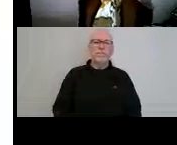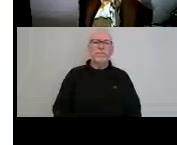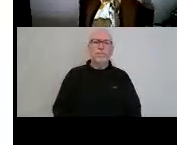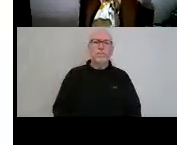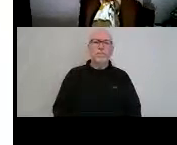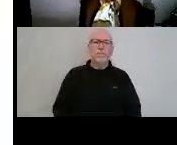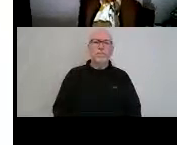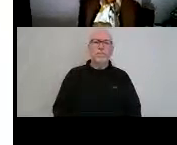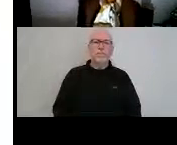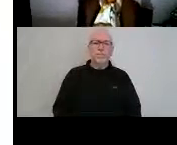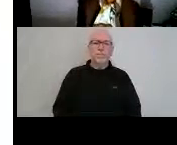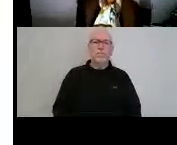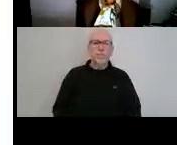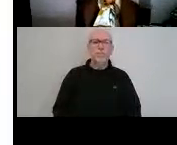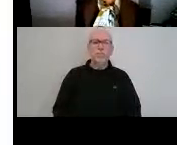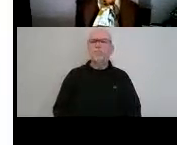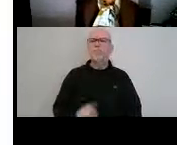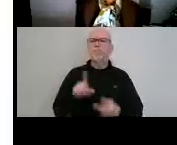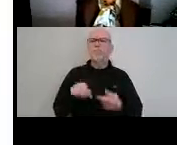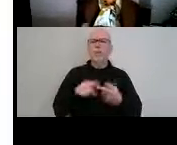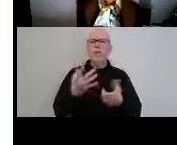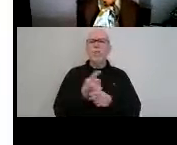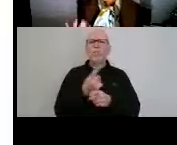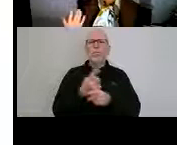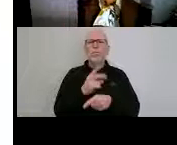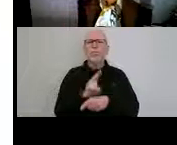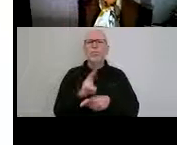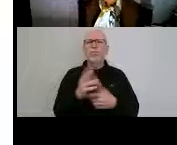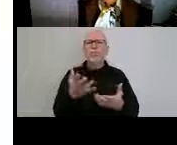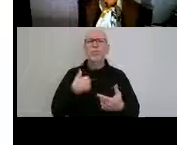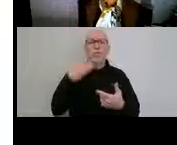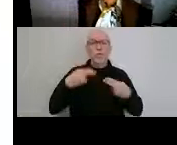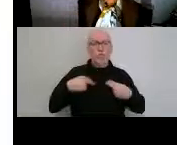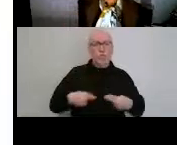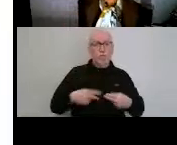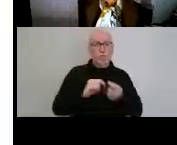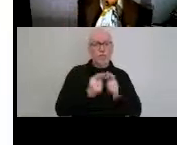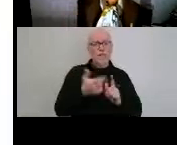So when is it appropriate to use? We know that human translators are still the gold standard